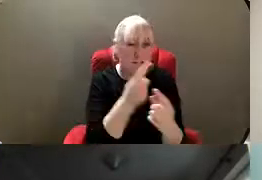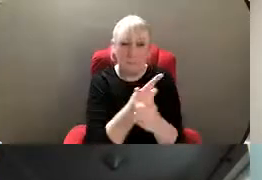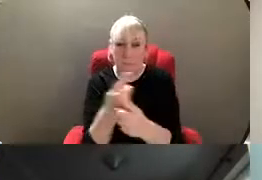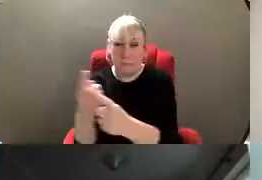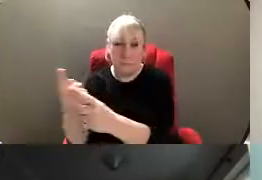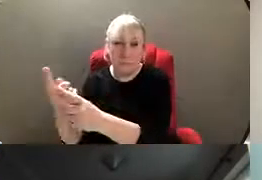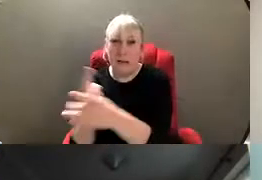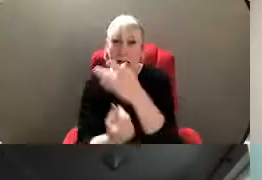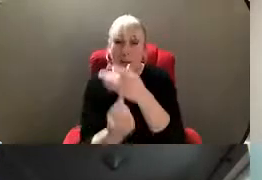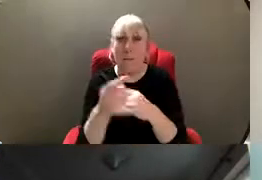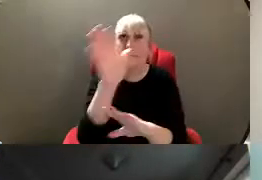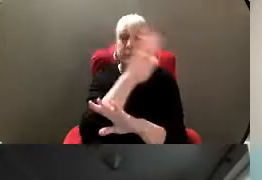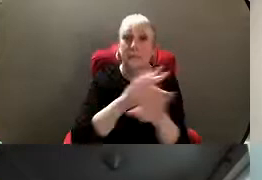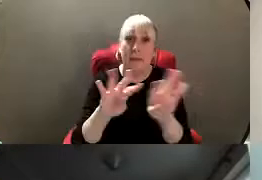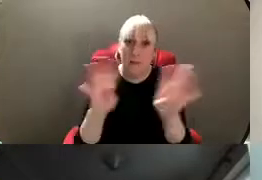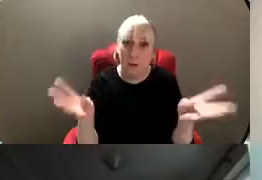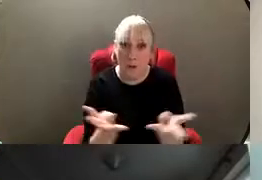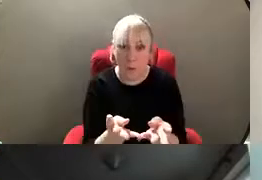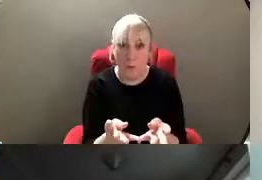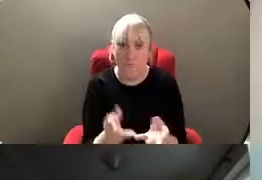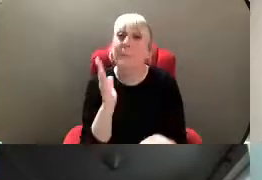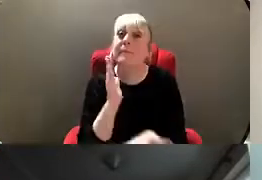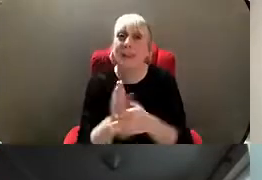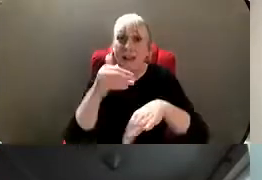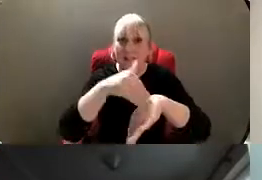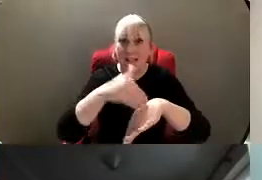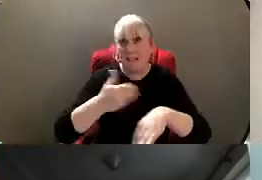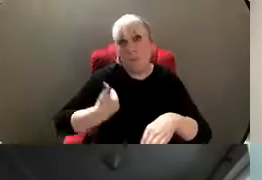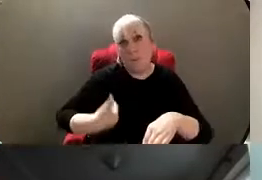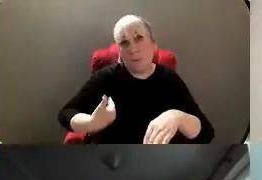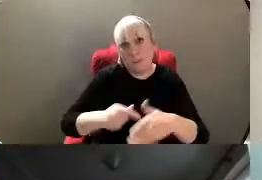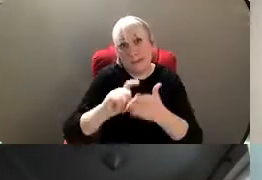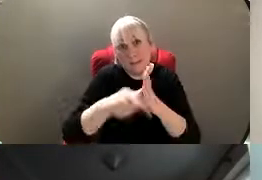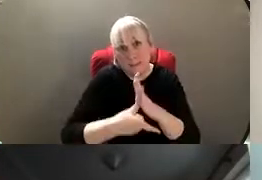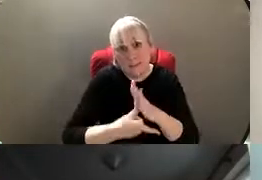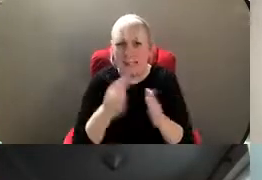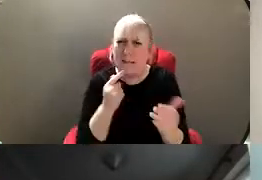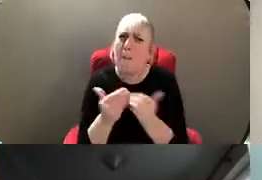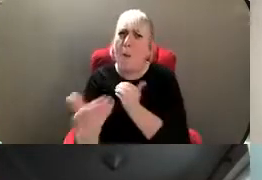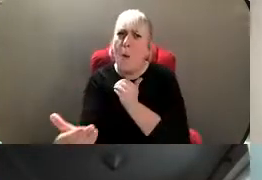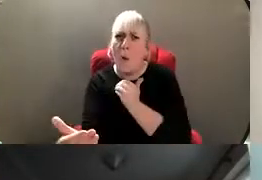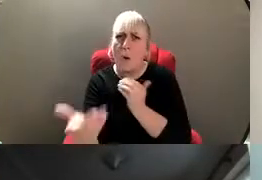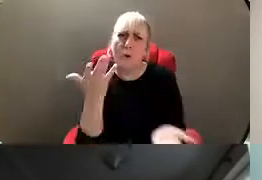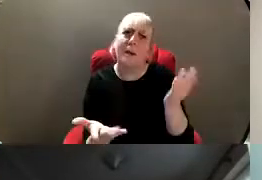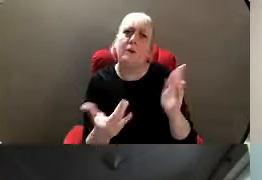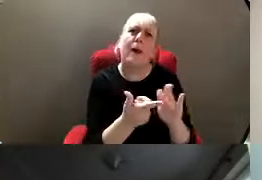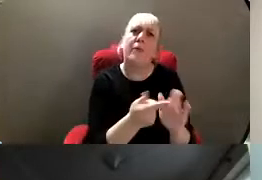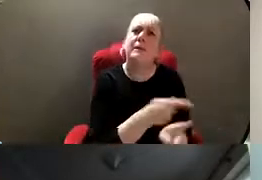which affects women with disabilities tremendously much more than others because of the poverty they